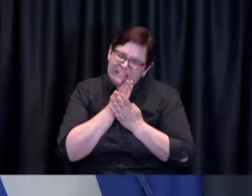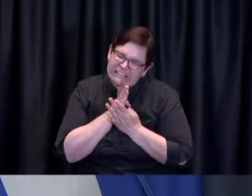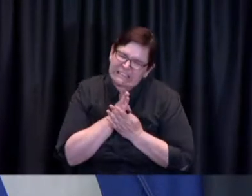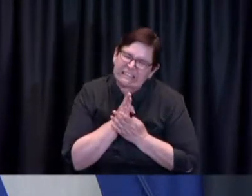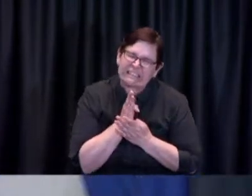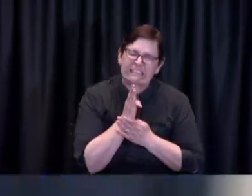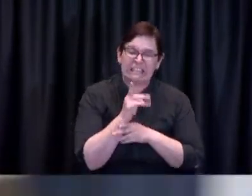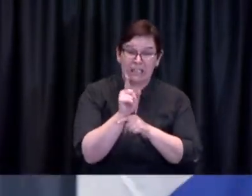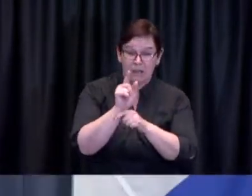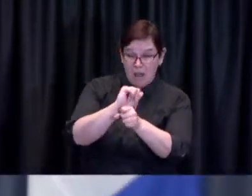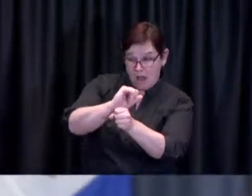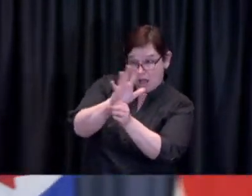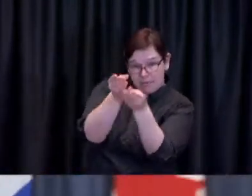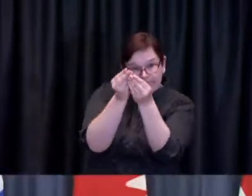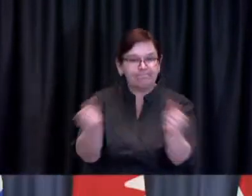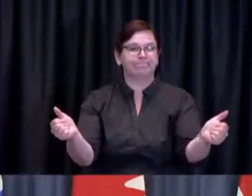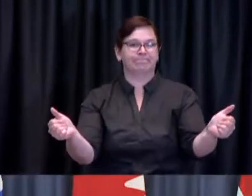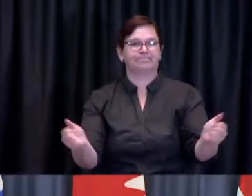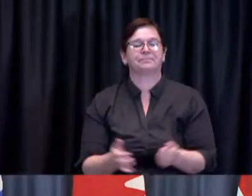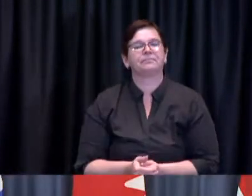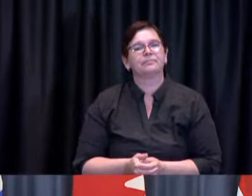so with that I'll hand it over to Brad for the questions